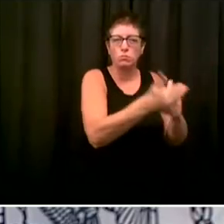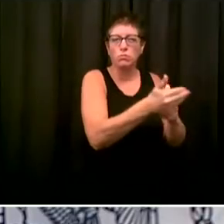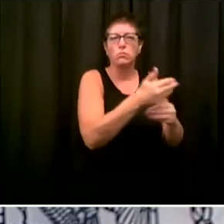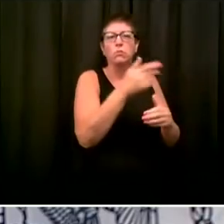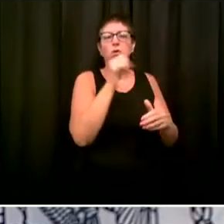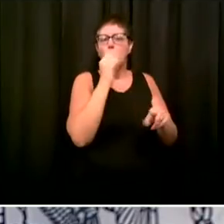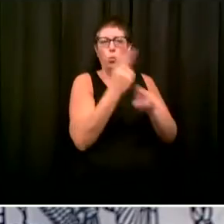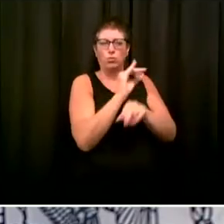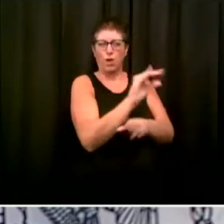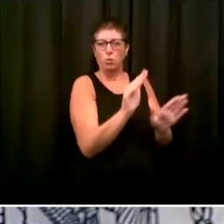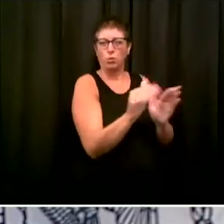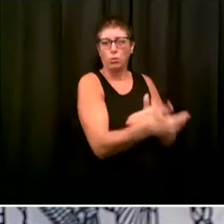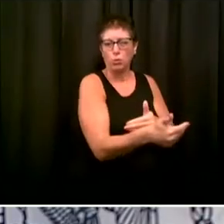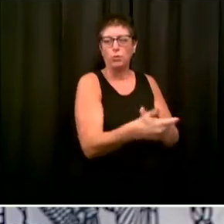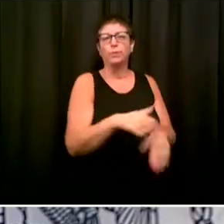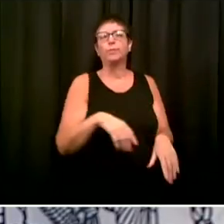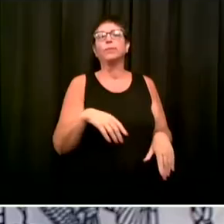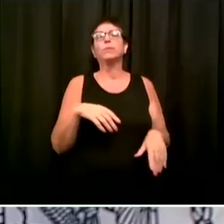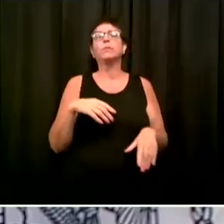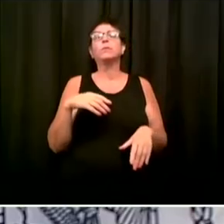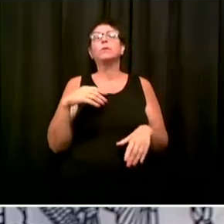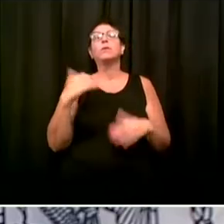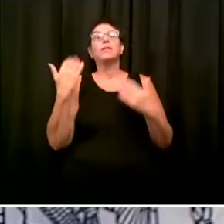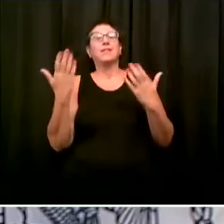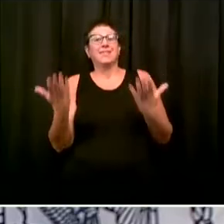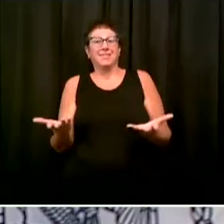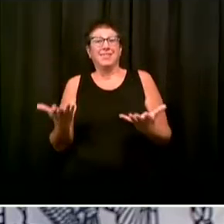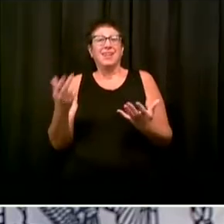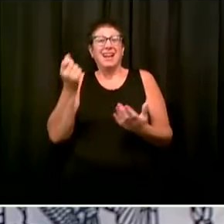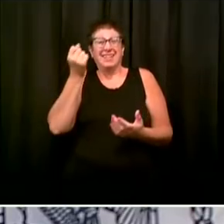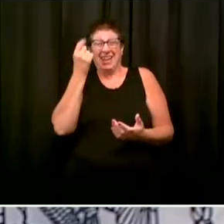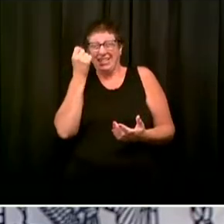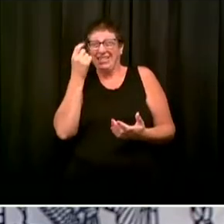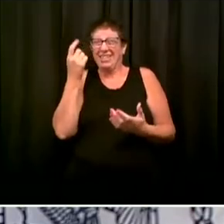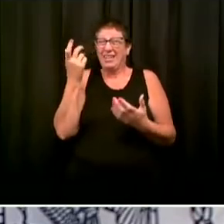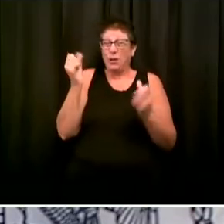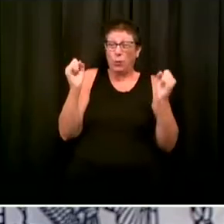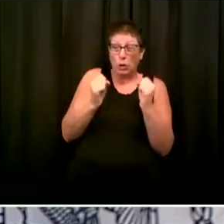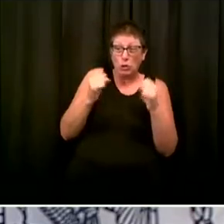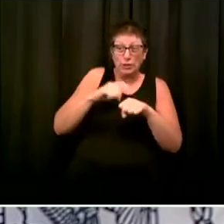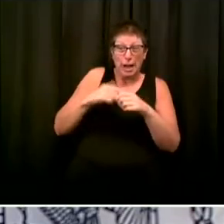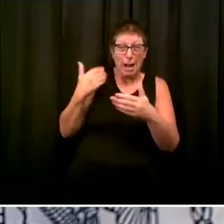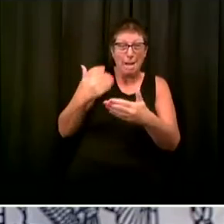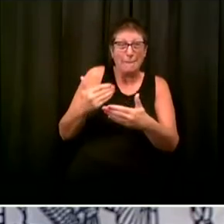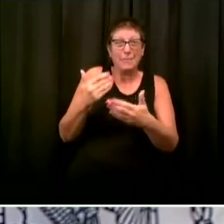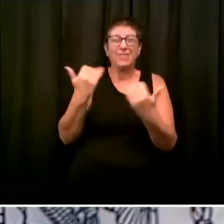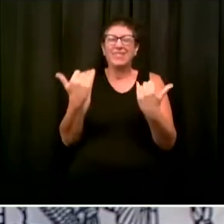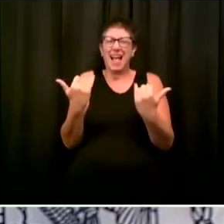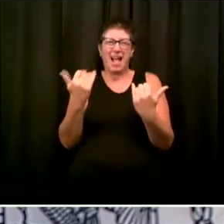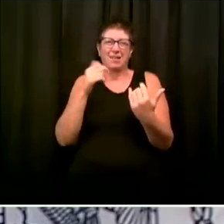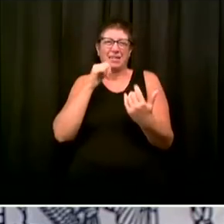BACK. IN TERMS OF THE WINTR,E THAT IS